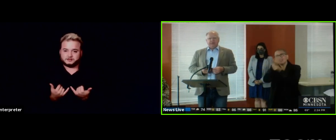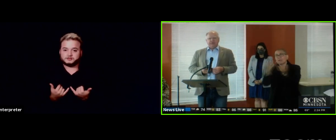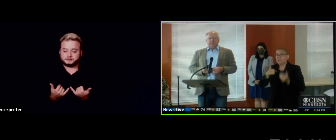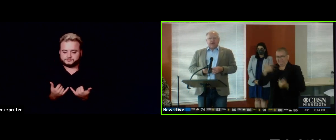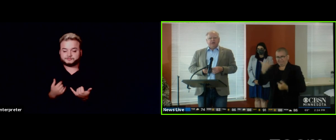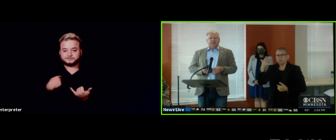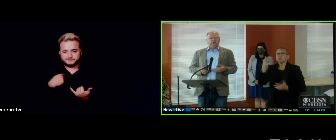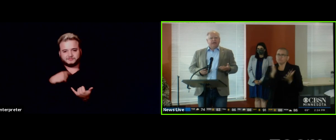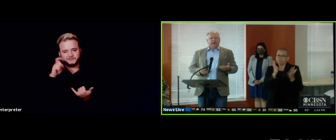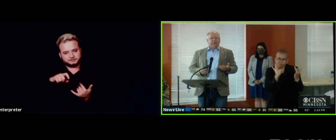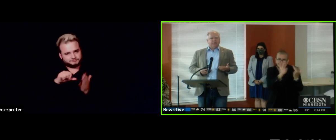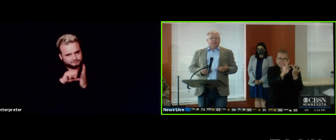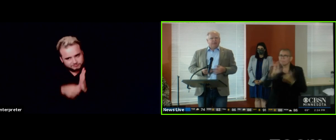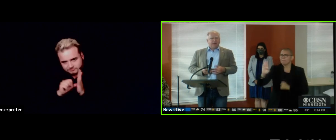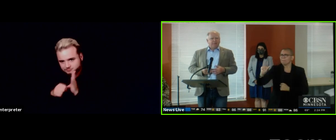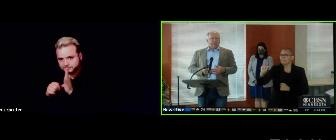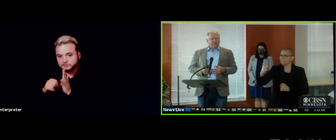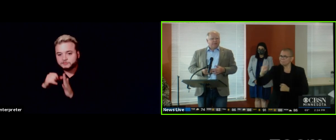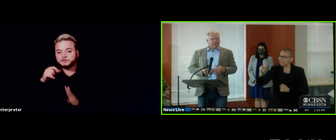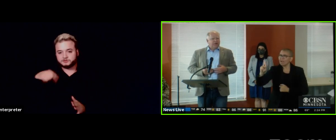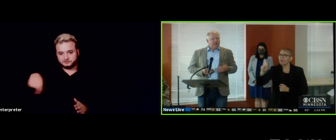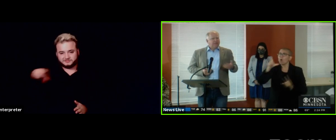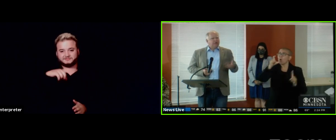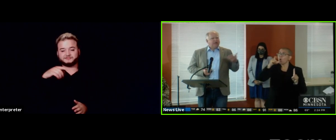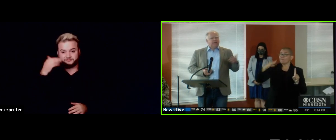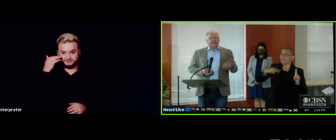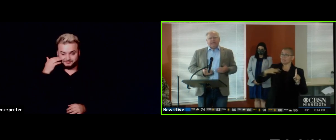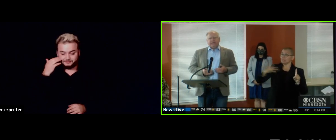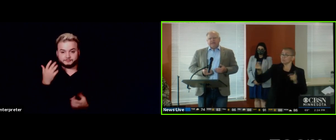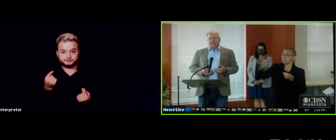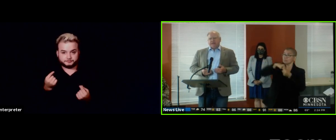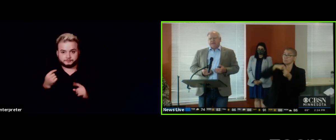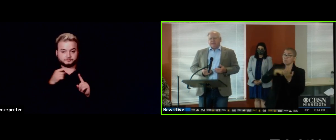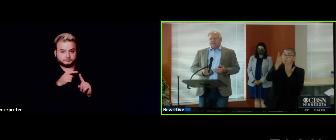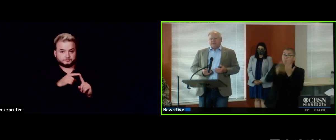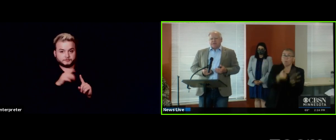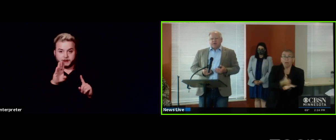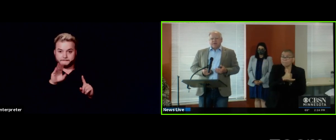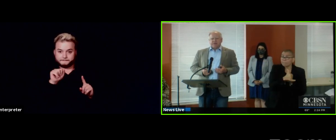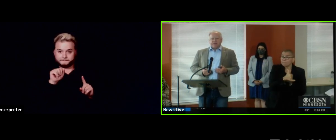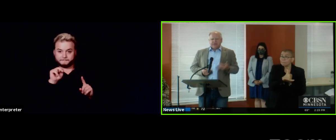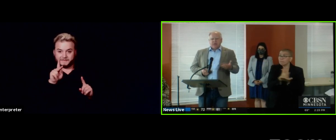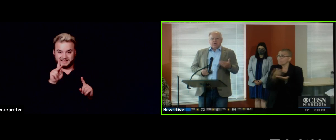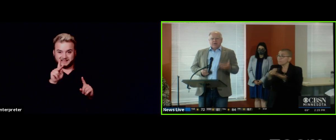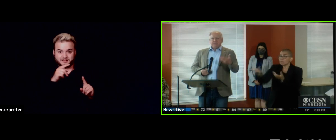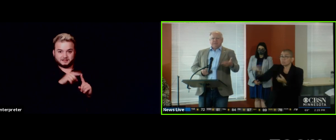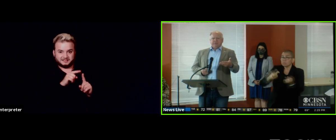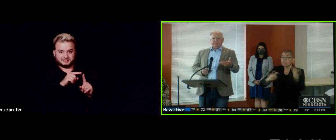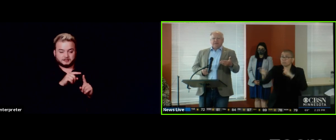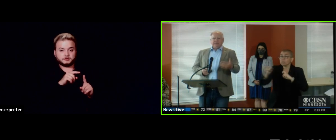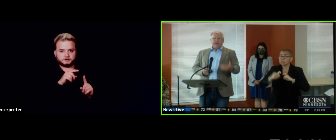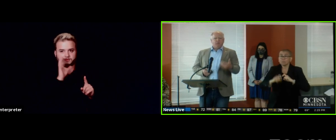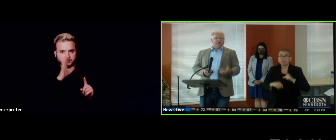who voluntarily got our program to help us with this of trying to lean into this and I think the message there is that they don't want to see people if they don't want to see